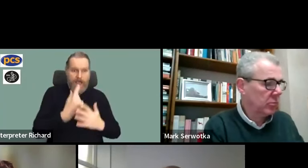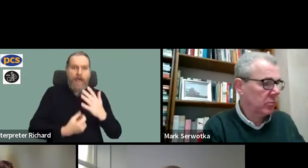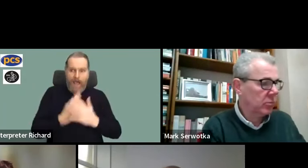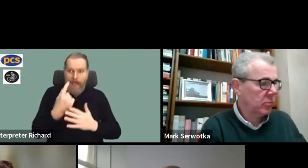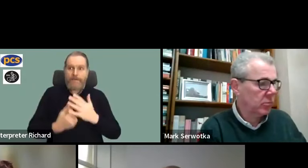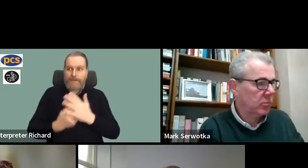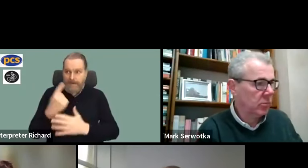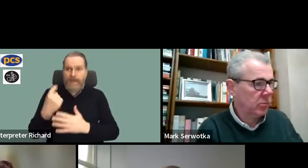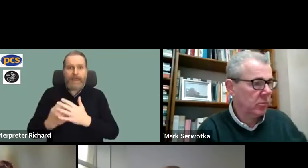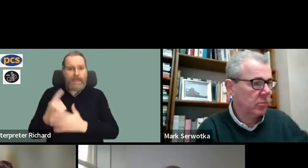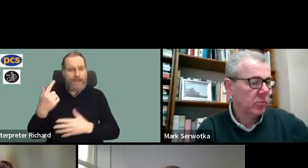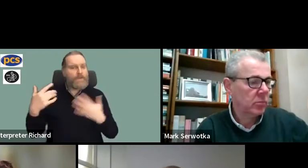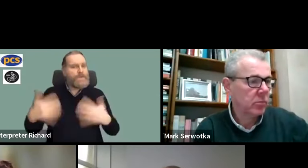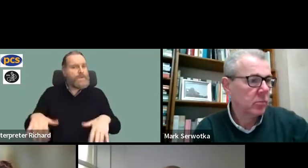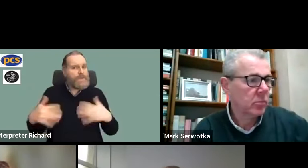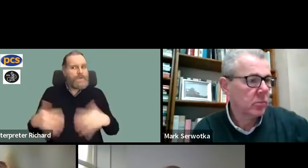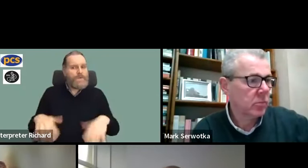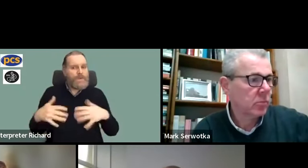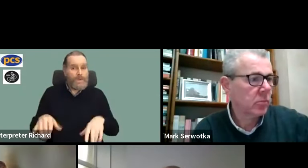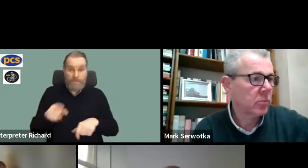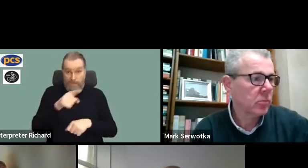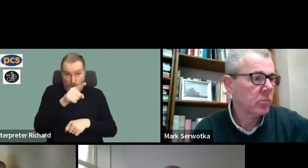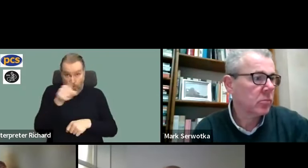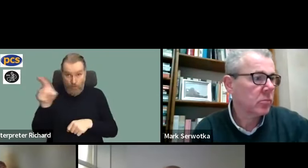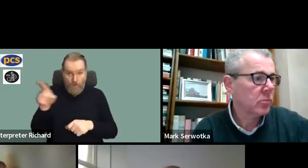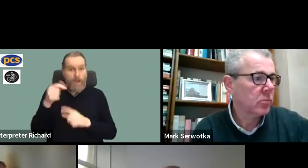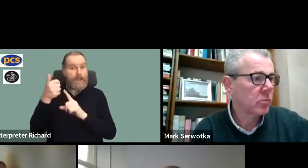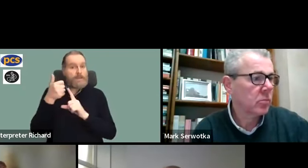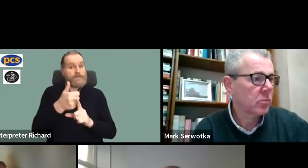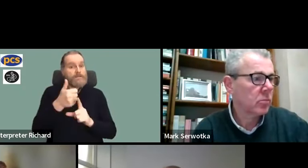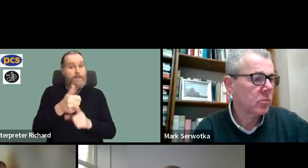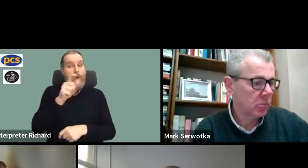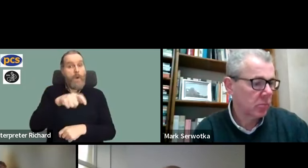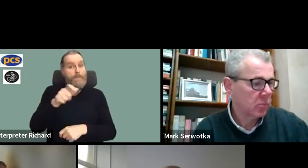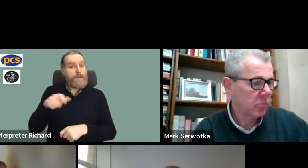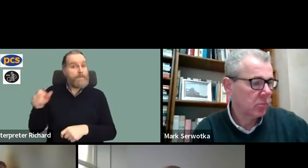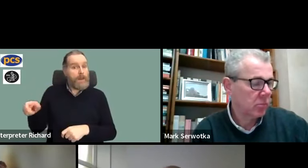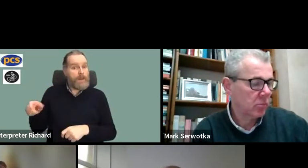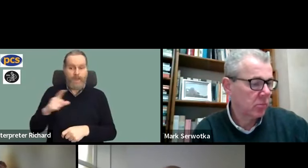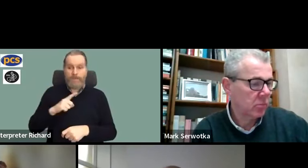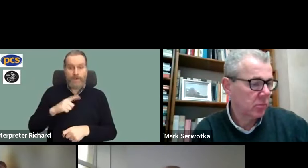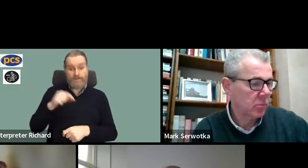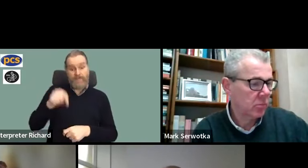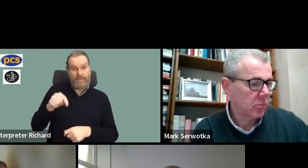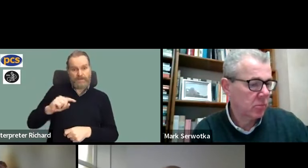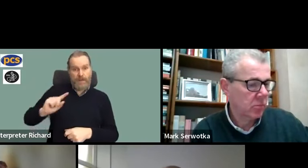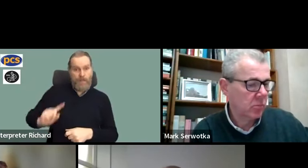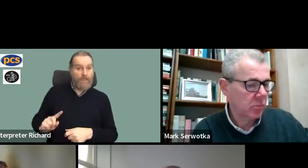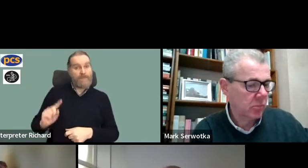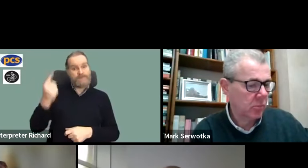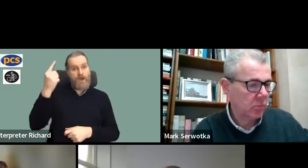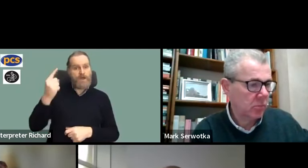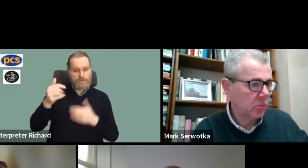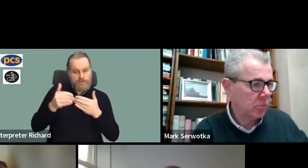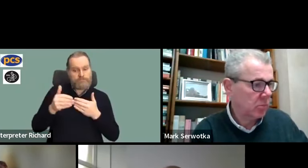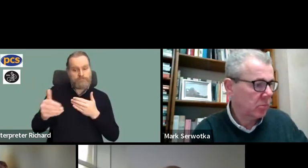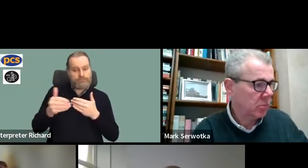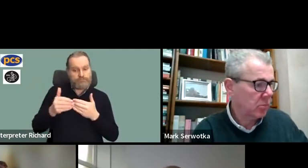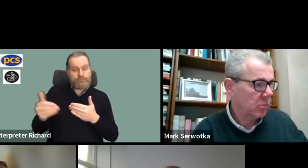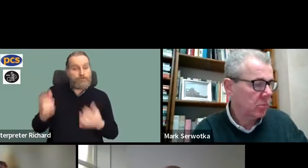ght now, and an awful lot that you can be doing to score escort the people who escort the people who are taking what is very much the first wave of action action in